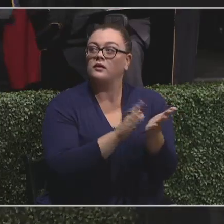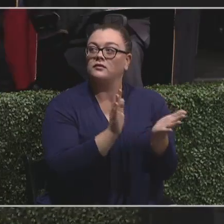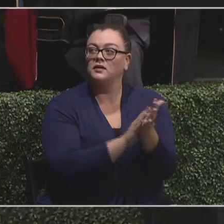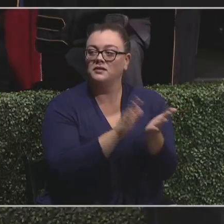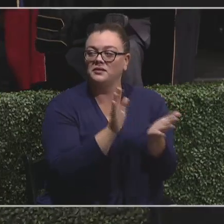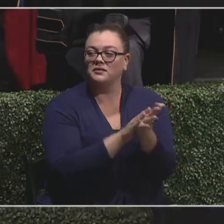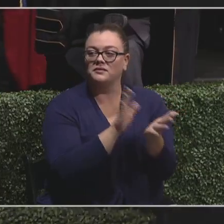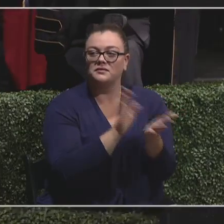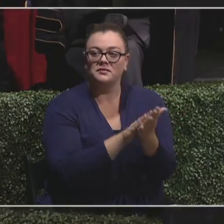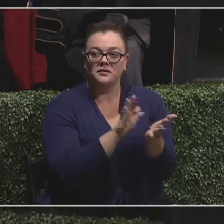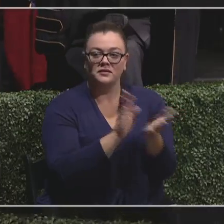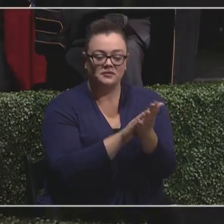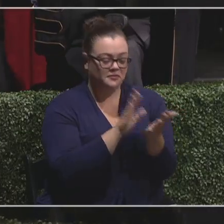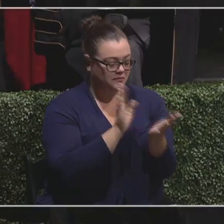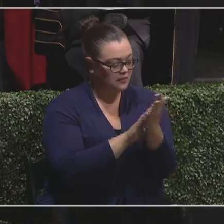WILL THESE MEMBERS OF THE UNIVERSITY